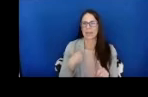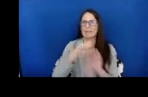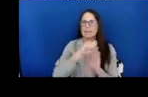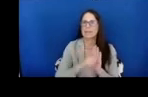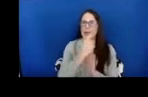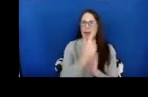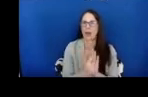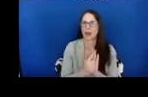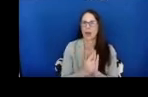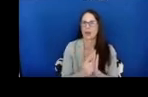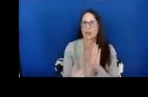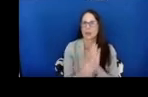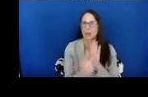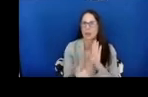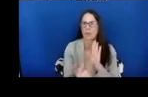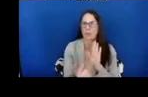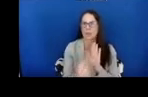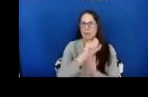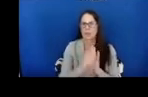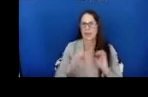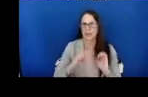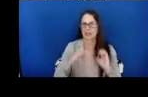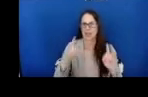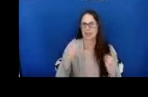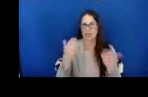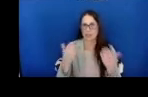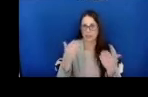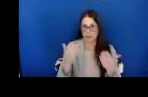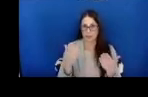special education services from being provided using Distance Learning Tools.